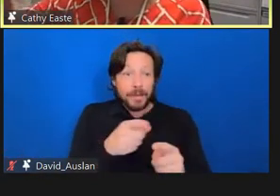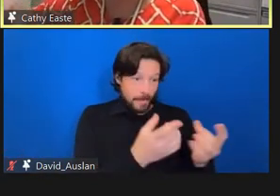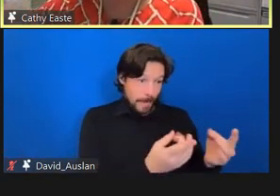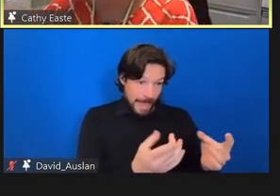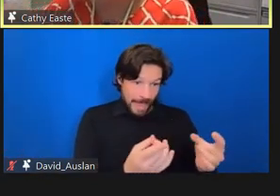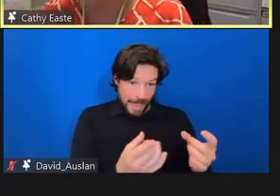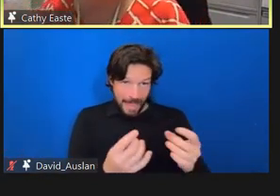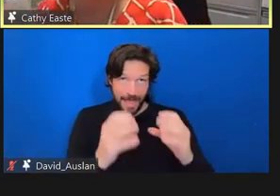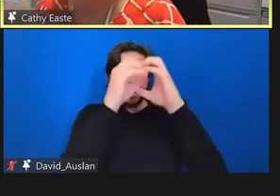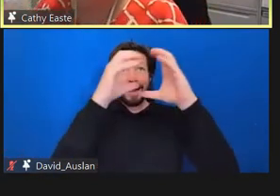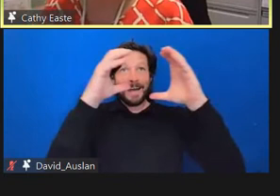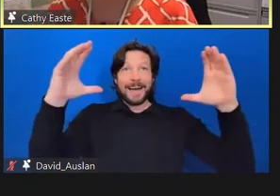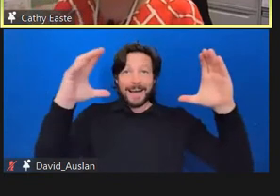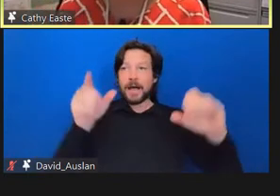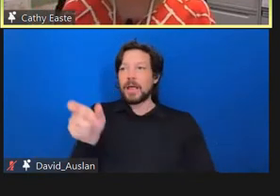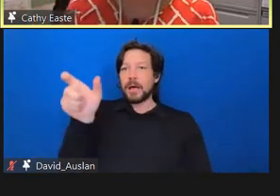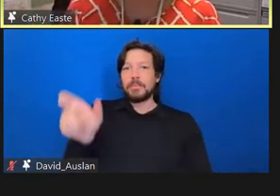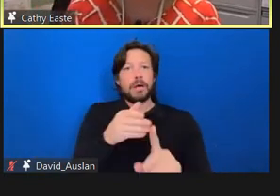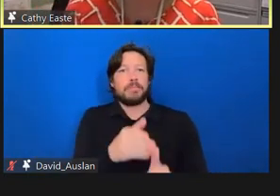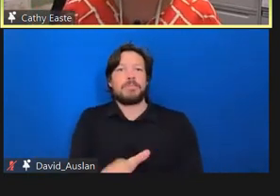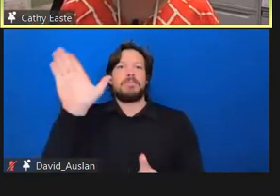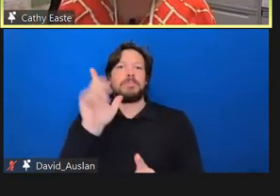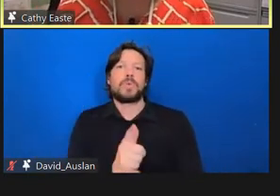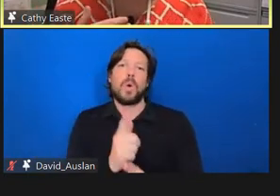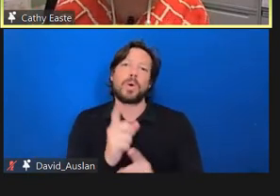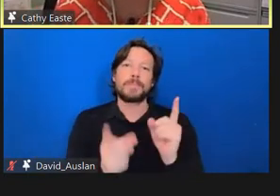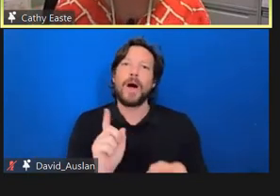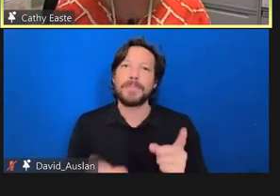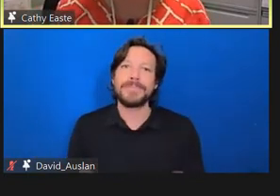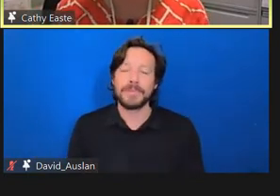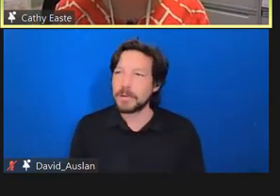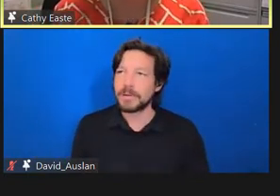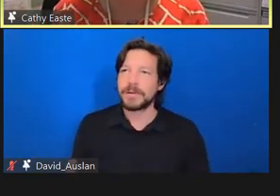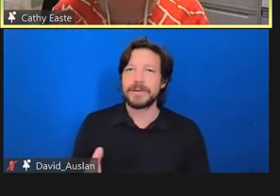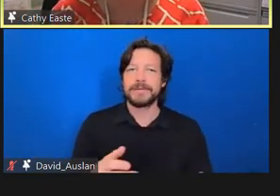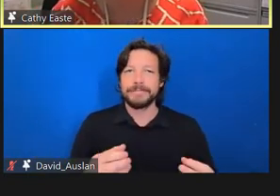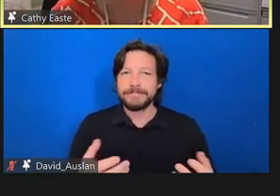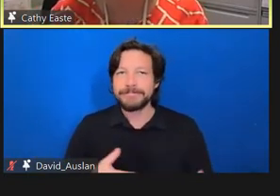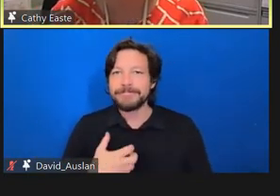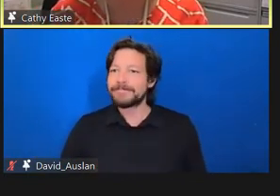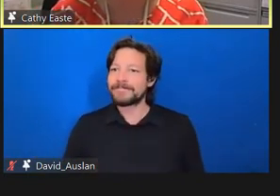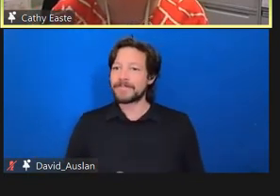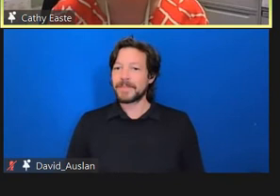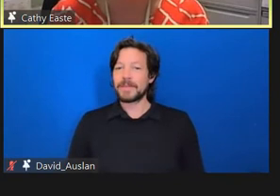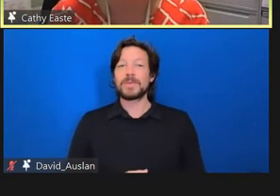has gone out the window and hasn't helped you at all. Imagine doing this all day long,